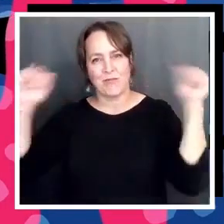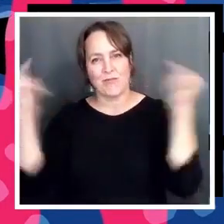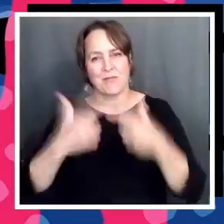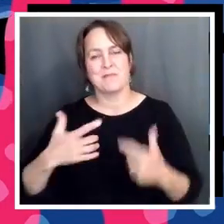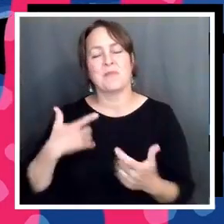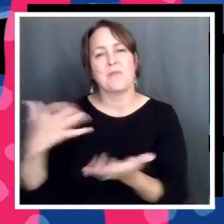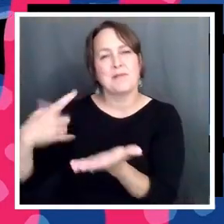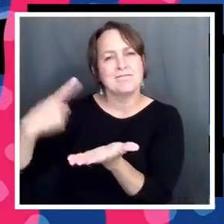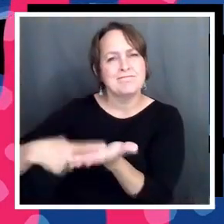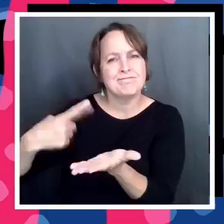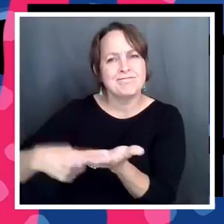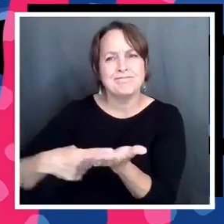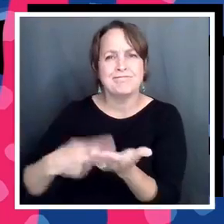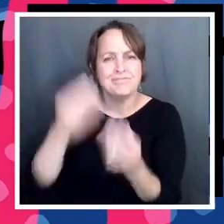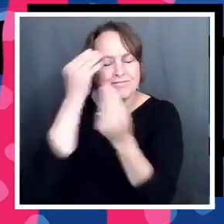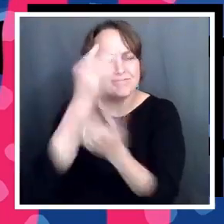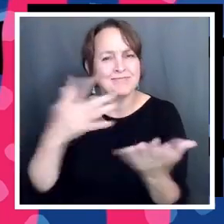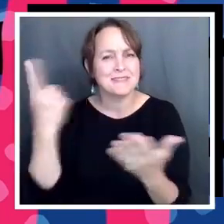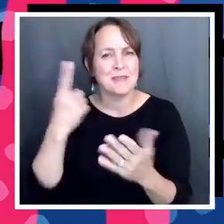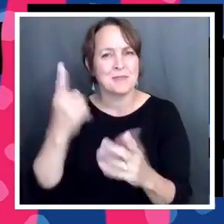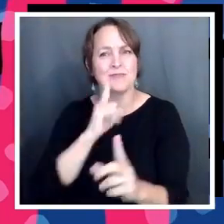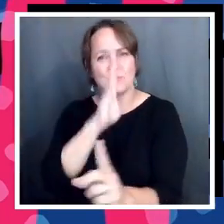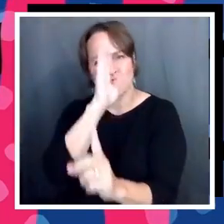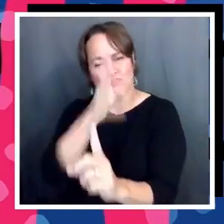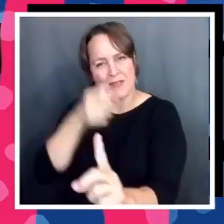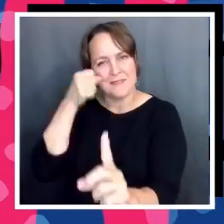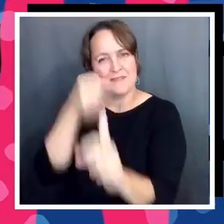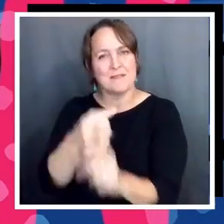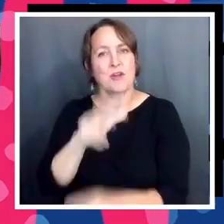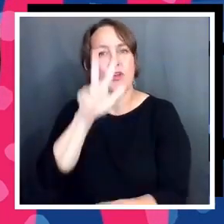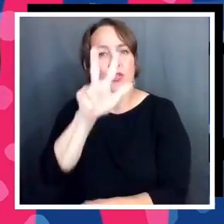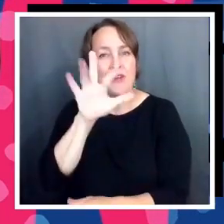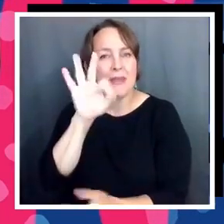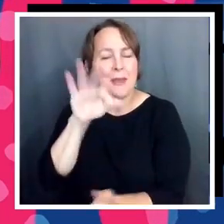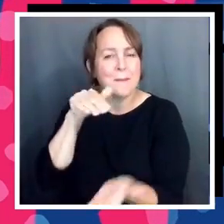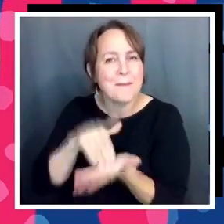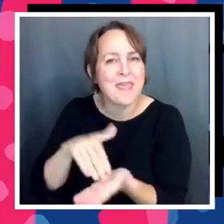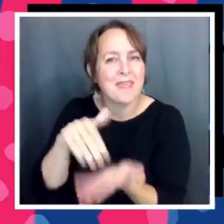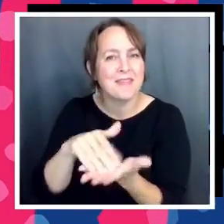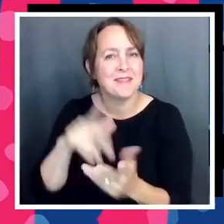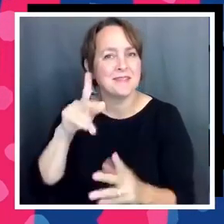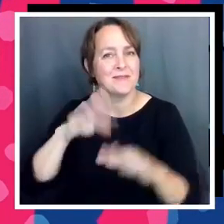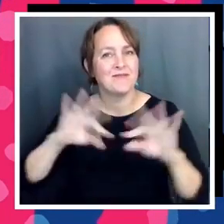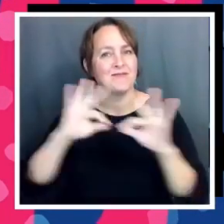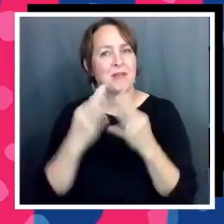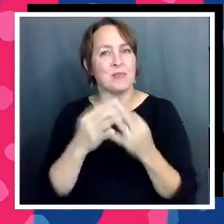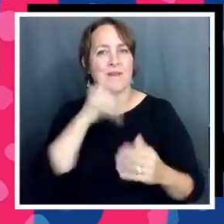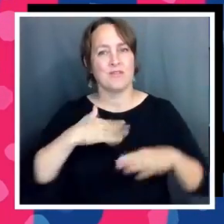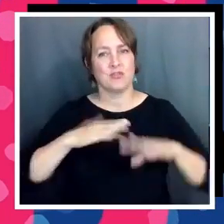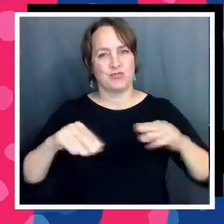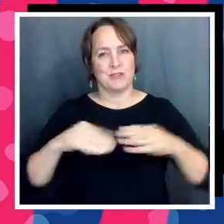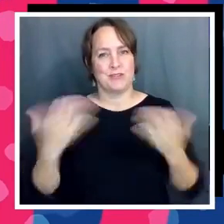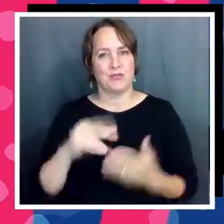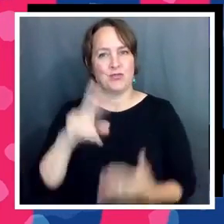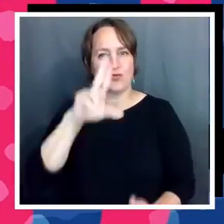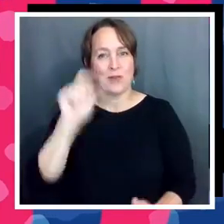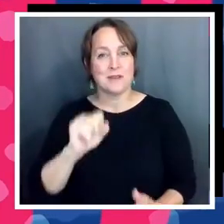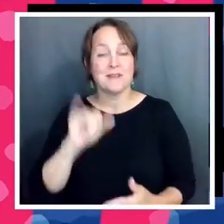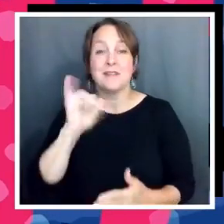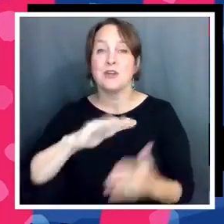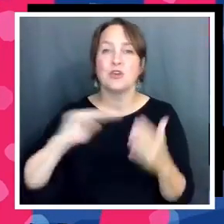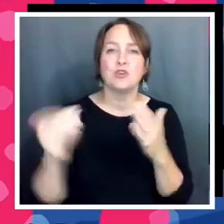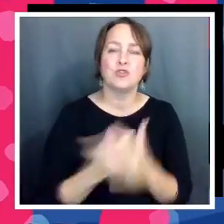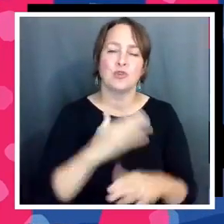ALL AROUND BAD ASS, HILLARY